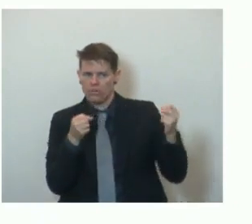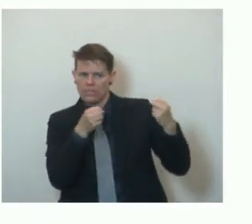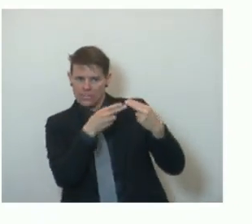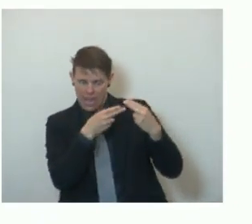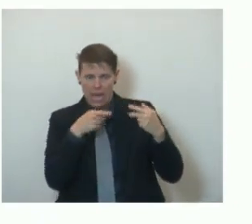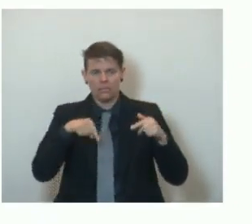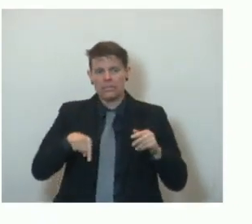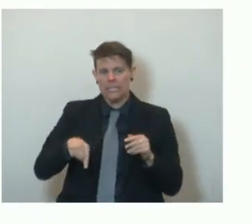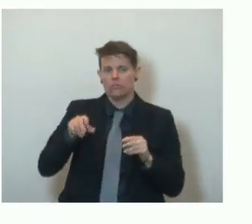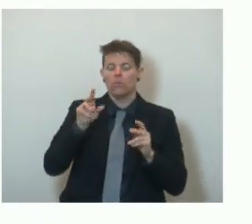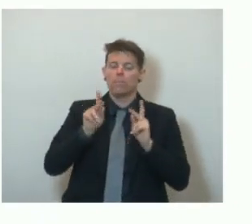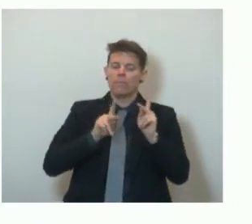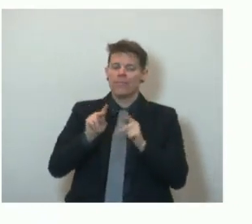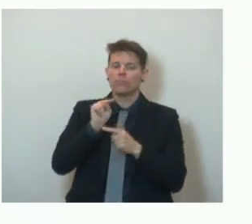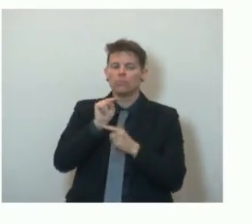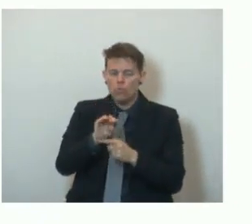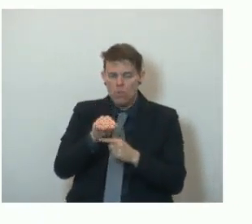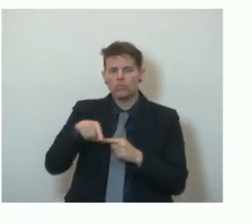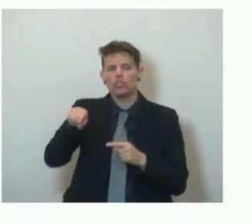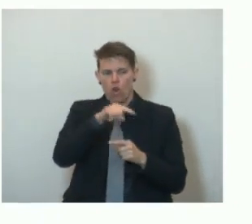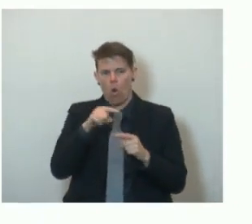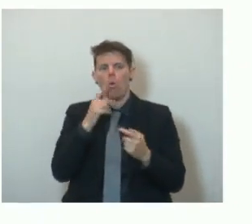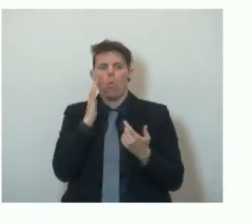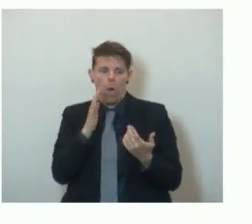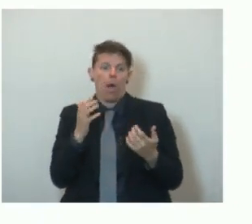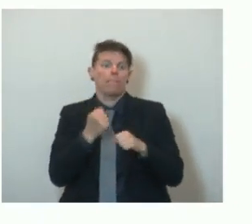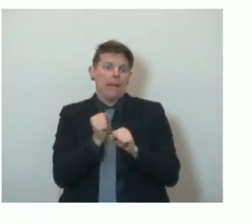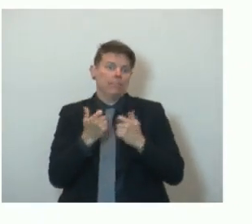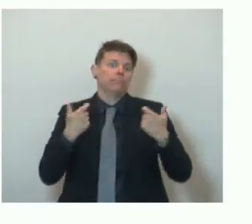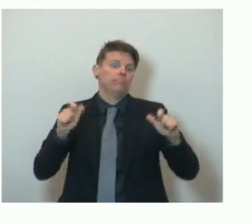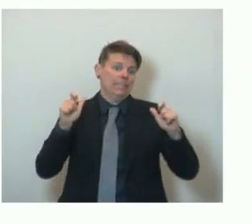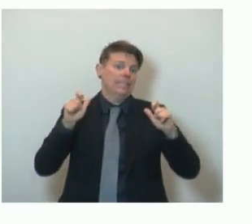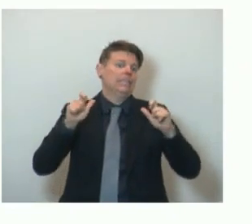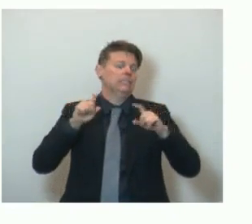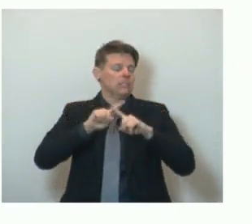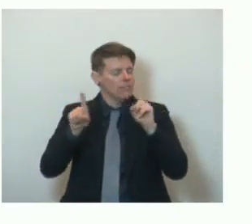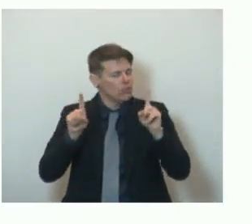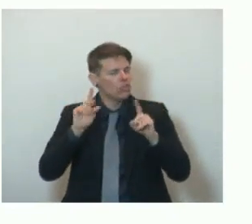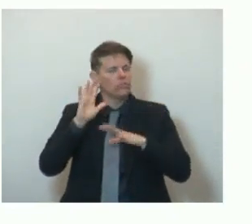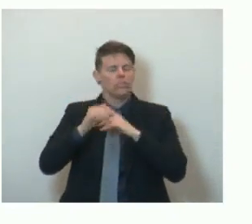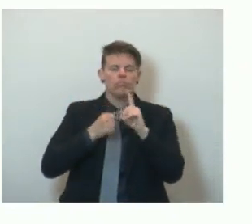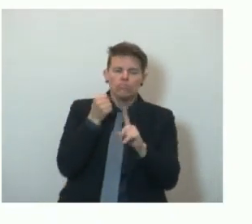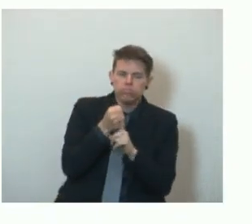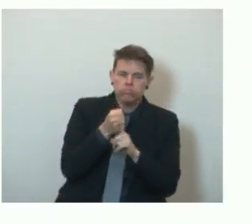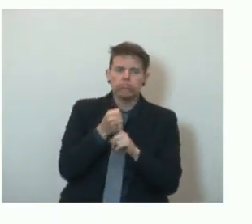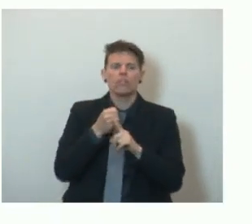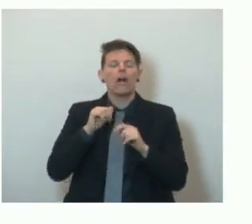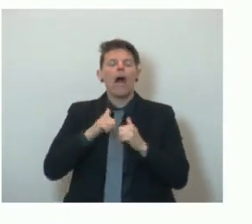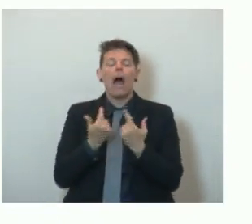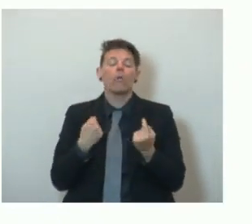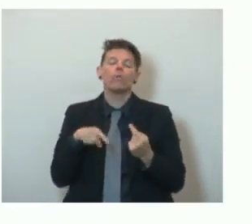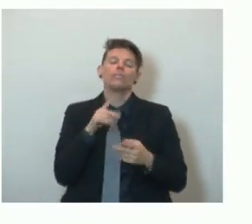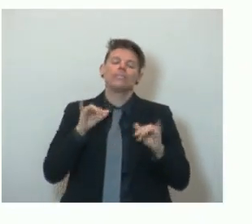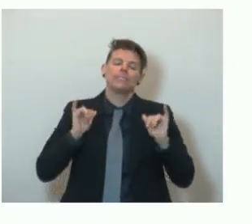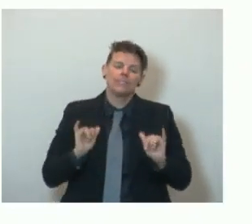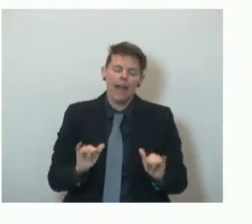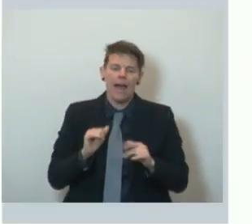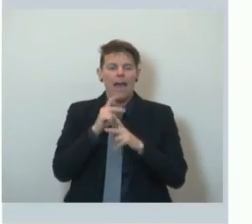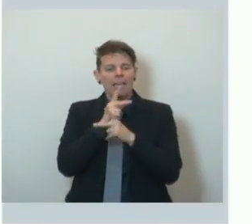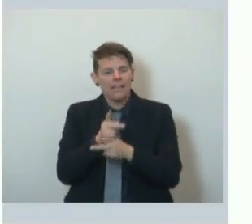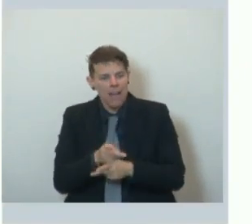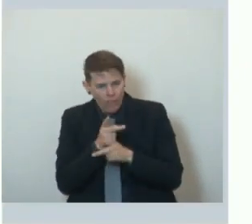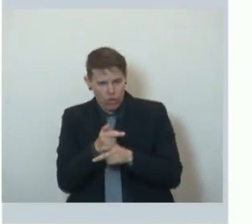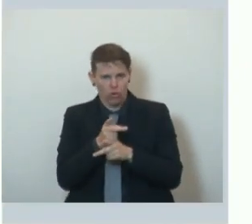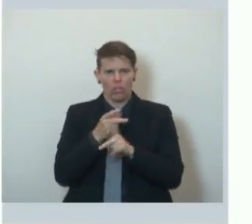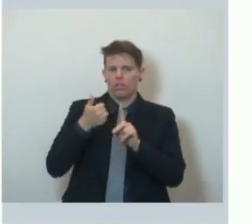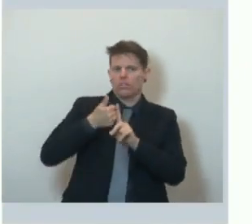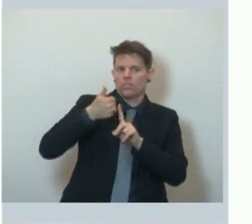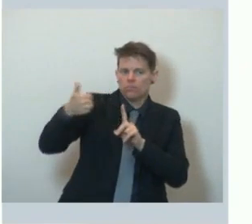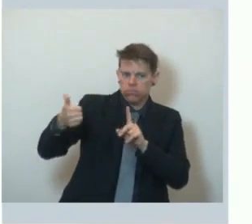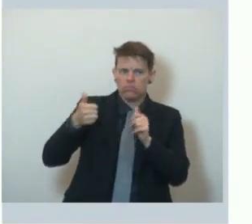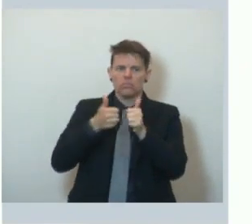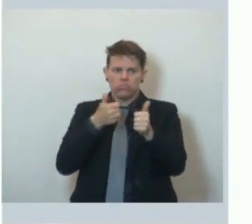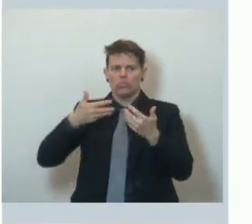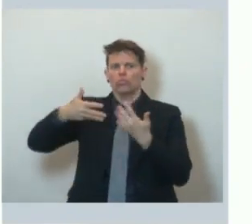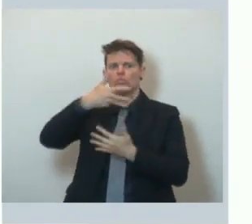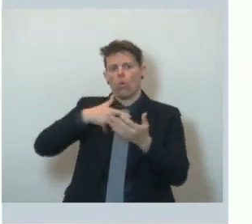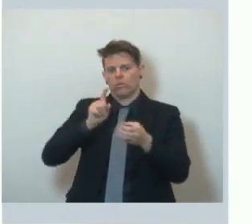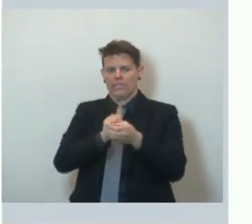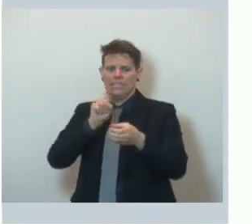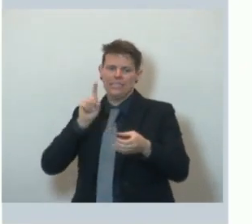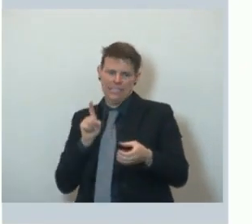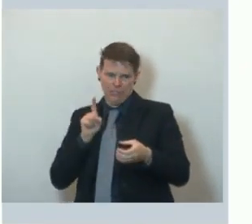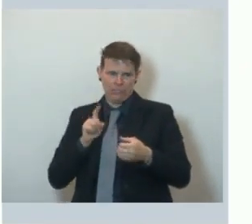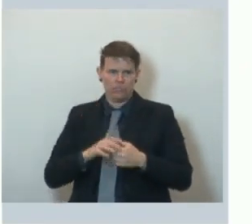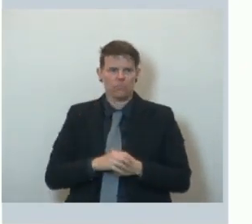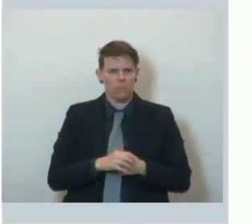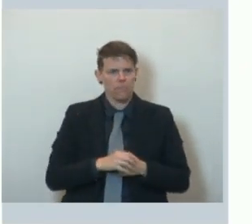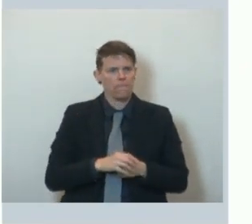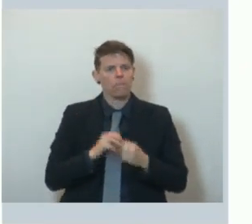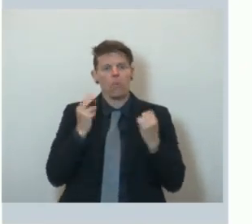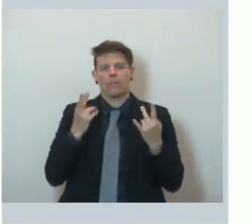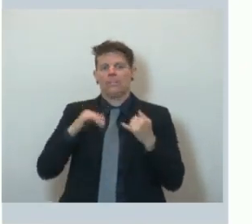SO THOSE TWO SLIDE SORT OF REPRESENT THE EXTREMES OF WHAT COULD HAPPEN AND THE PEOPLE IN NEW MEXICO ARE THE ONES WHO REALLY ARE GOING TO MAKE THAT HAPPEN BY BEING EXTRA CAREFUL